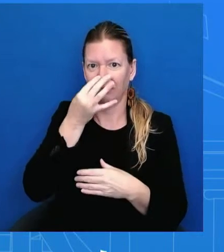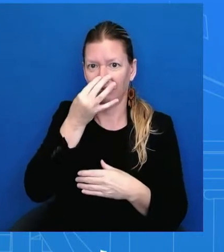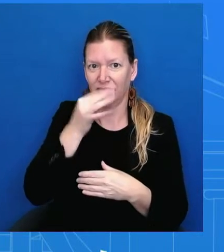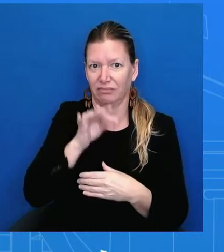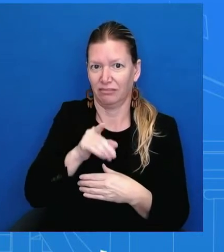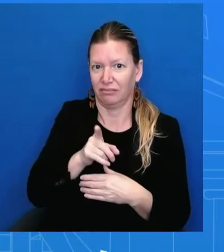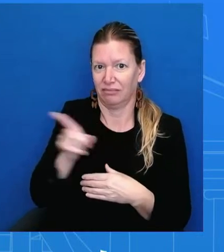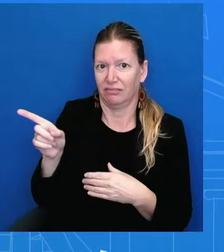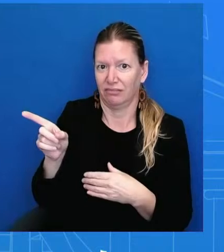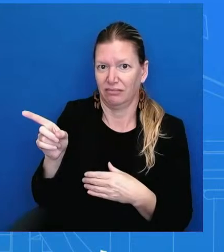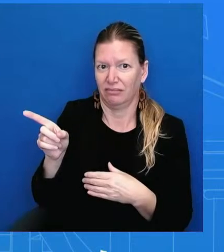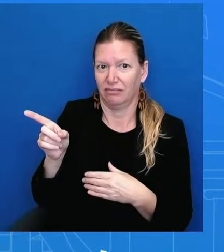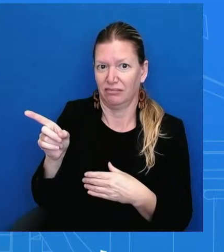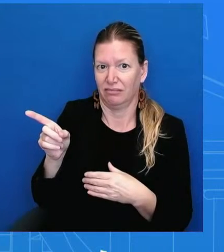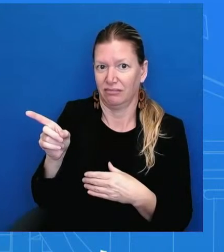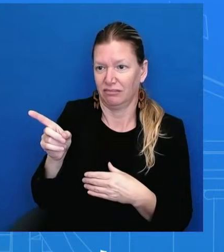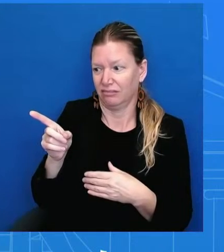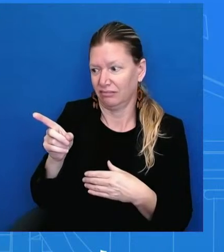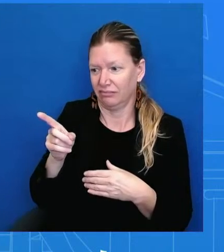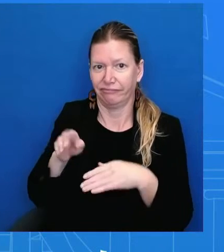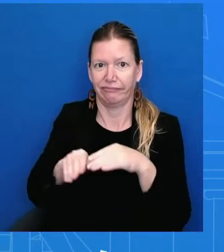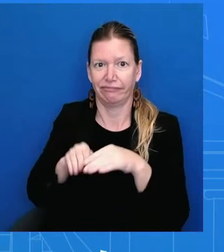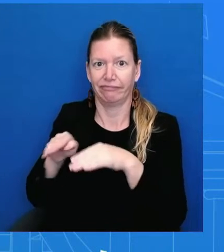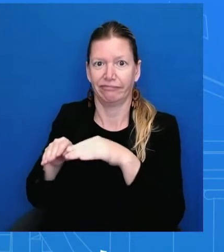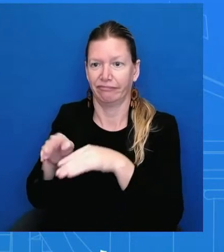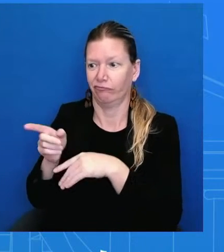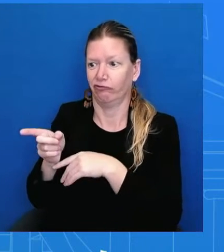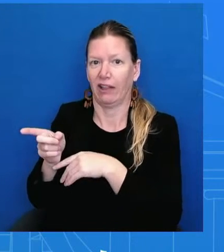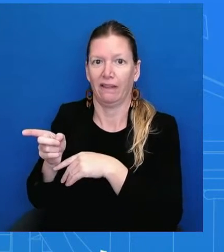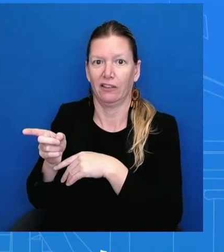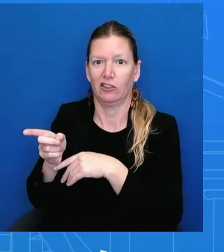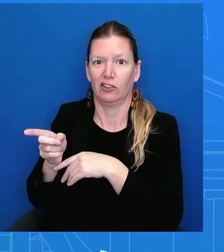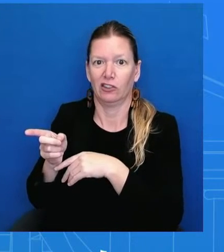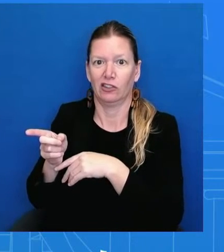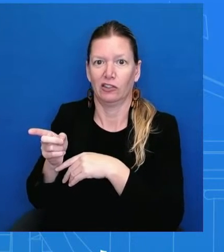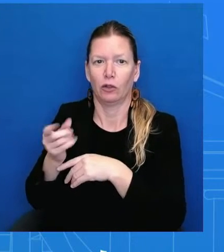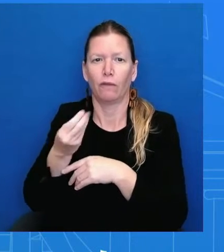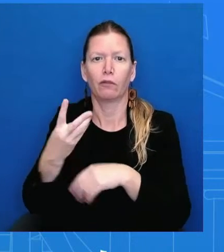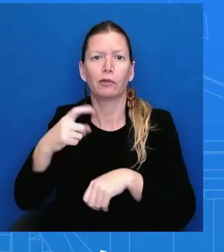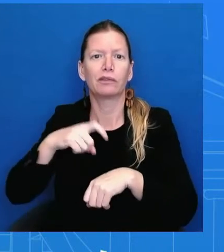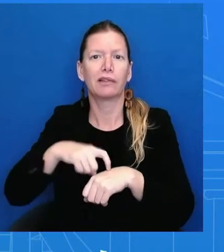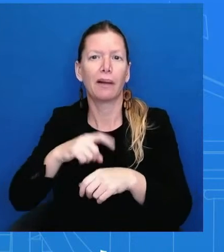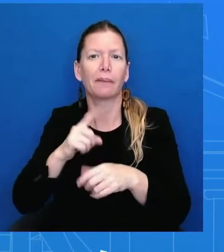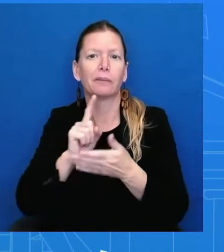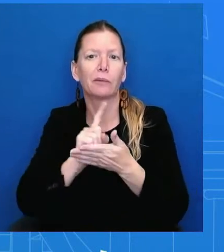And so, a couple times a week, he does a check-in -- a verbal check-in with his doctor while he's exercising.